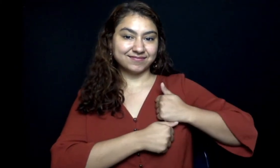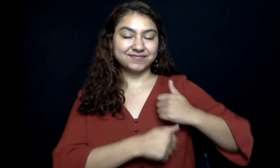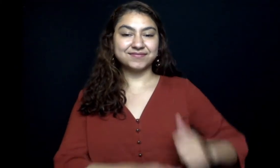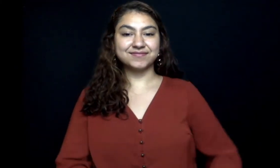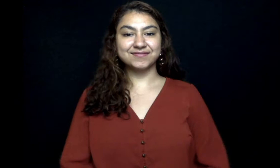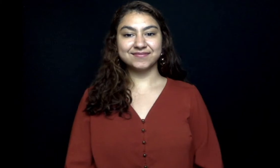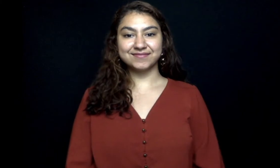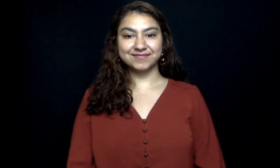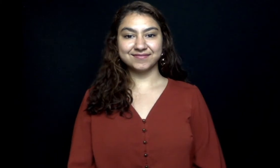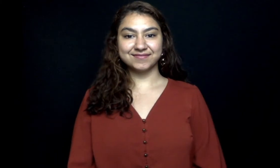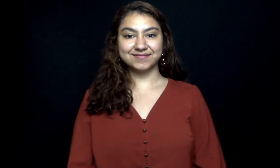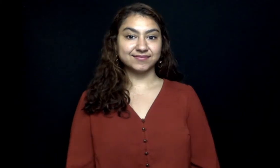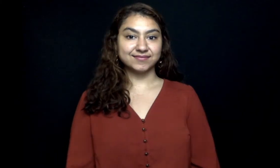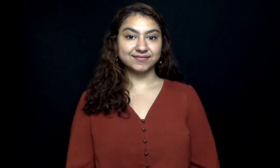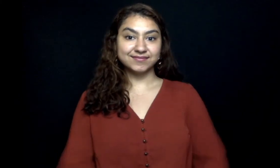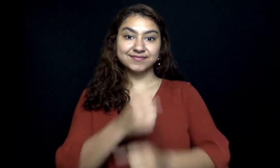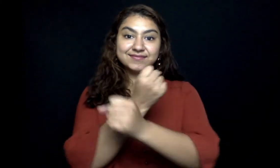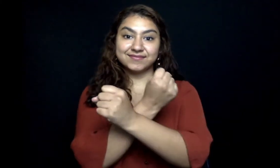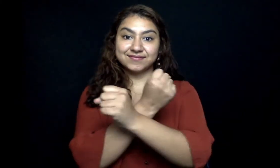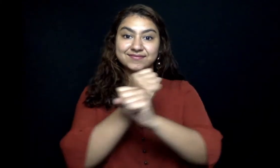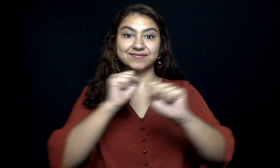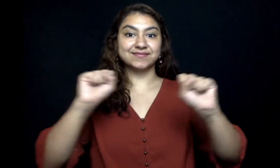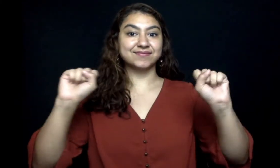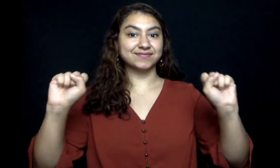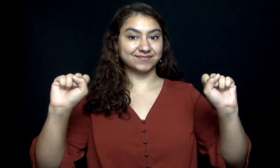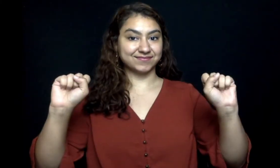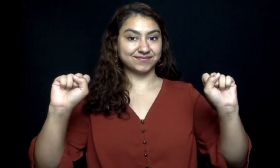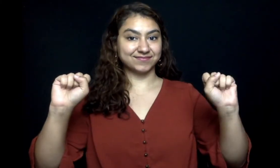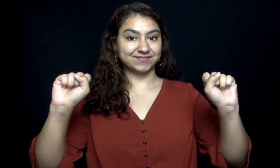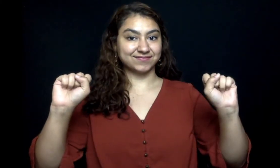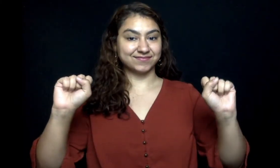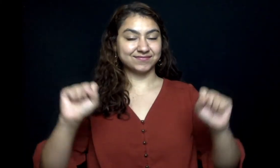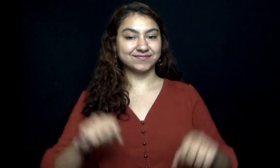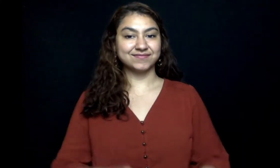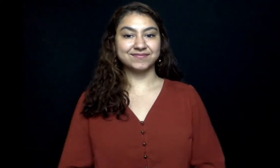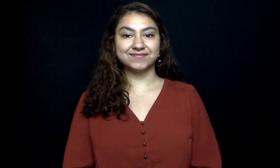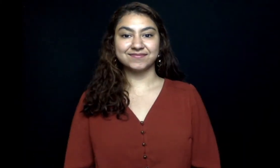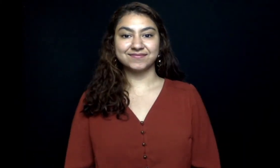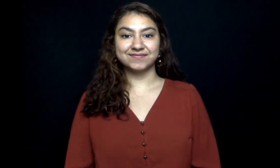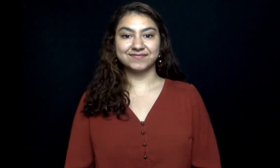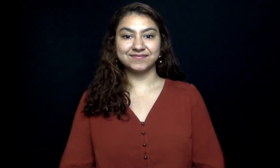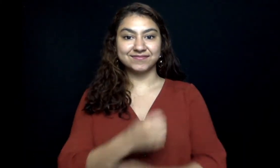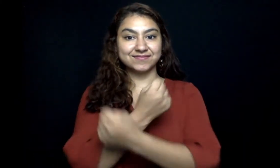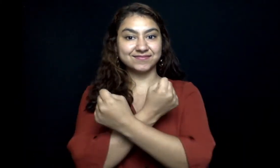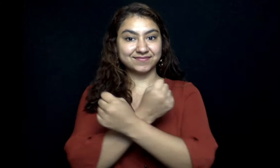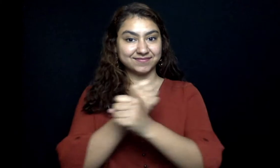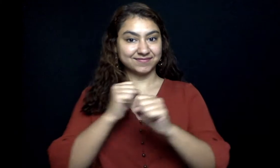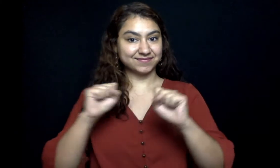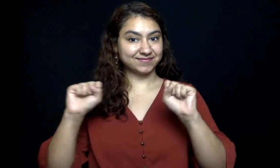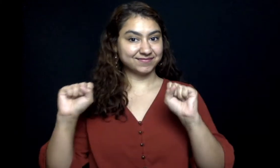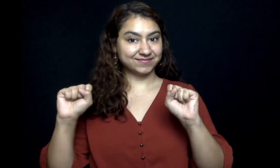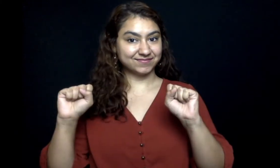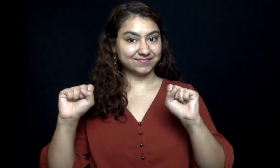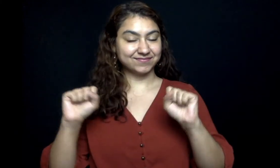Freedom